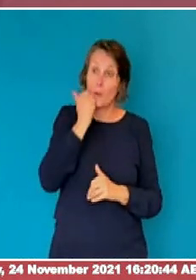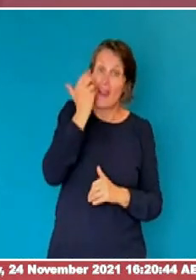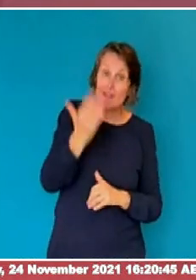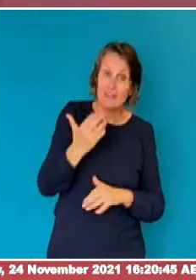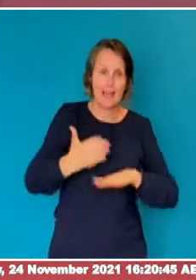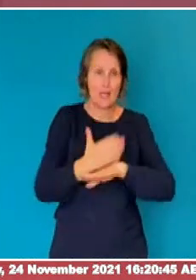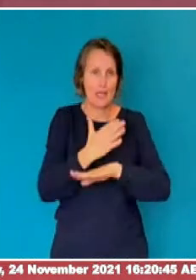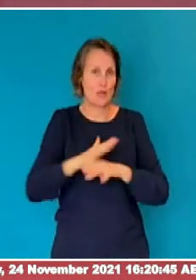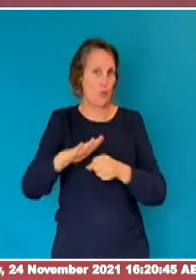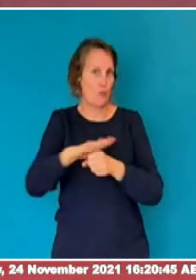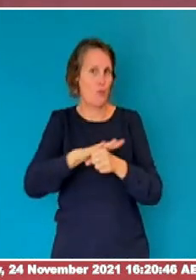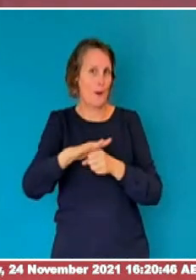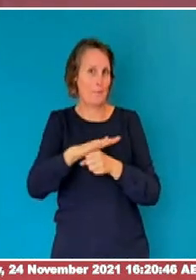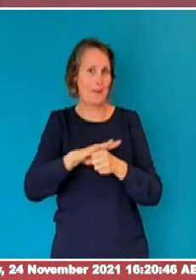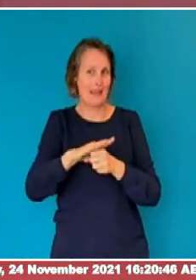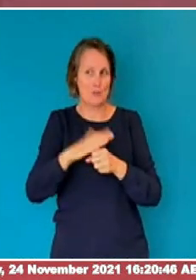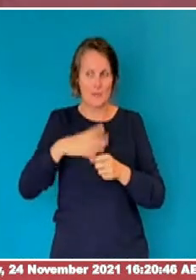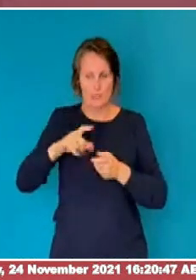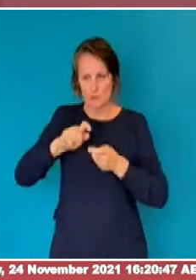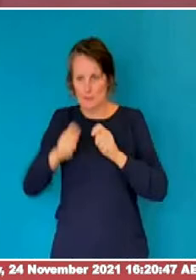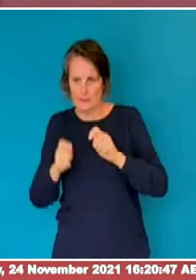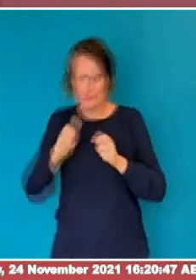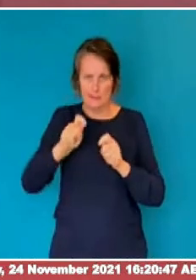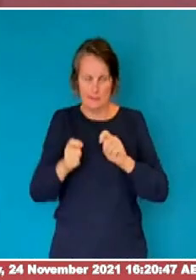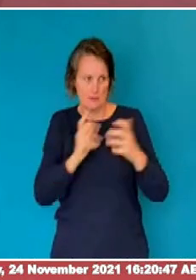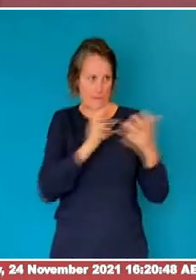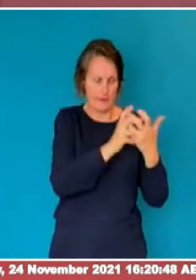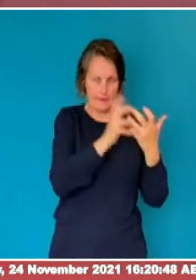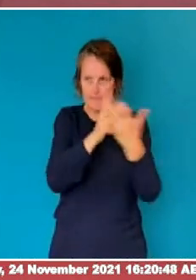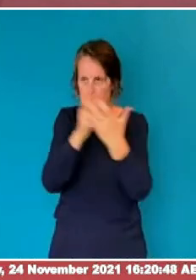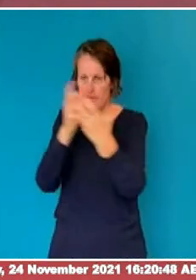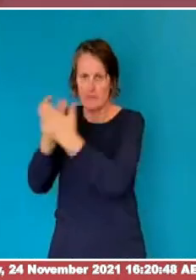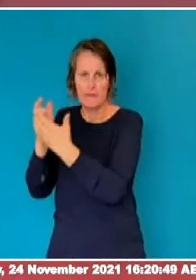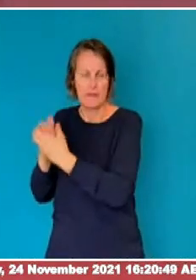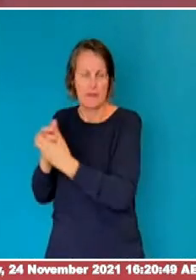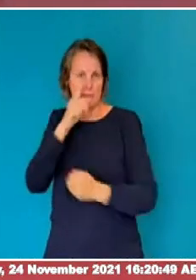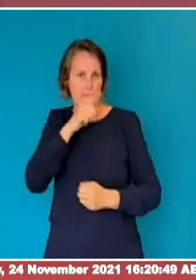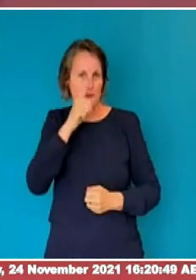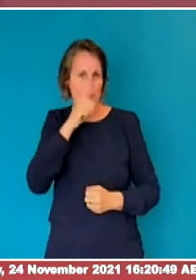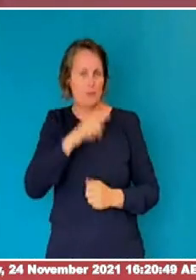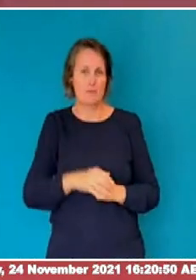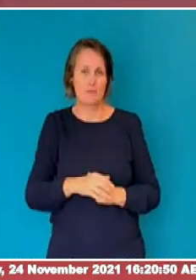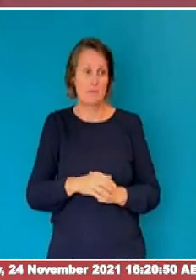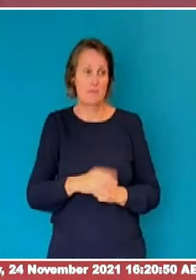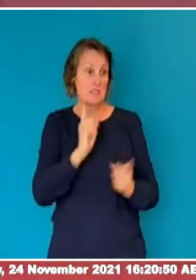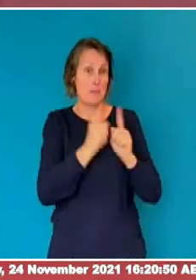there are adjustments being made for individuals short term, longer term.